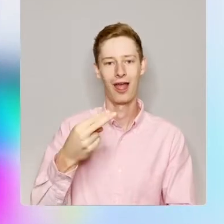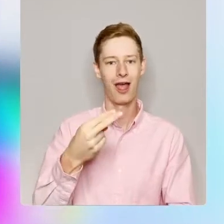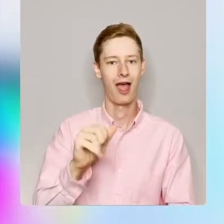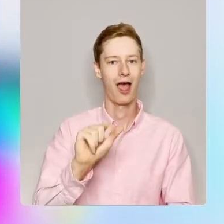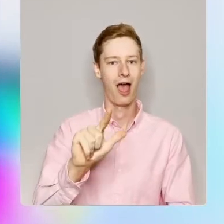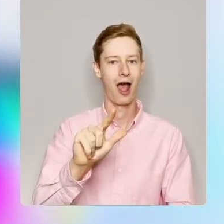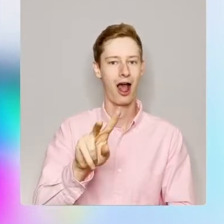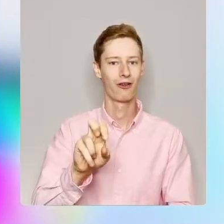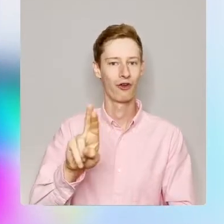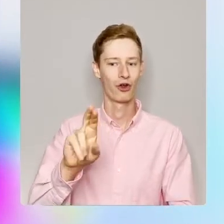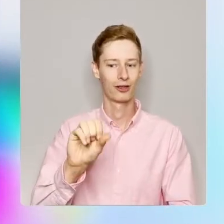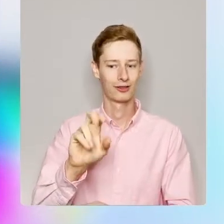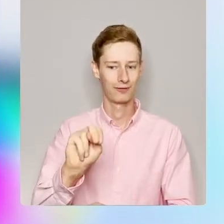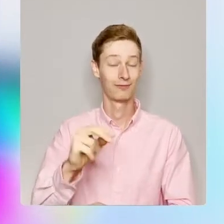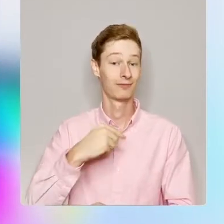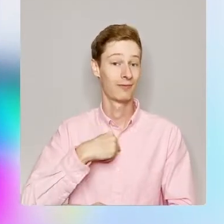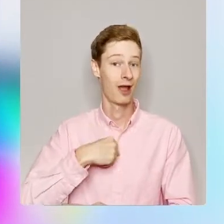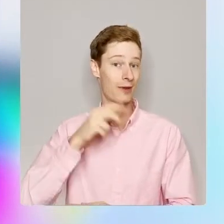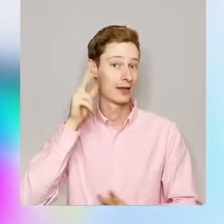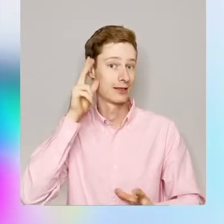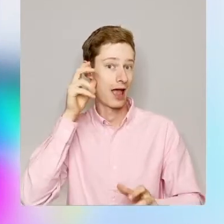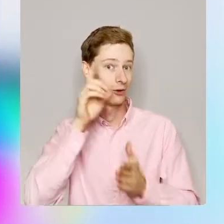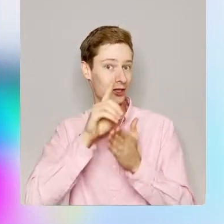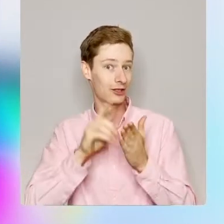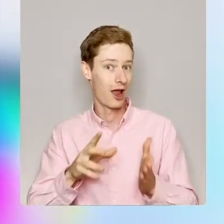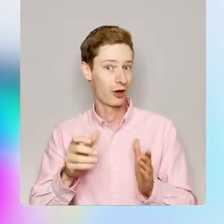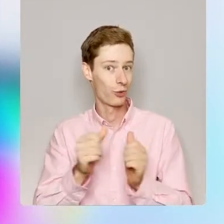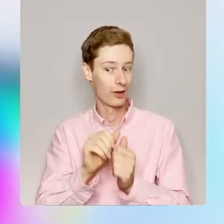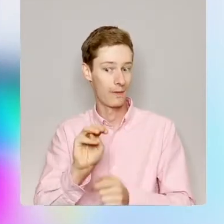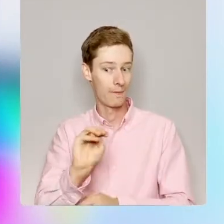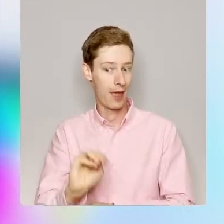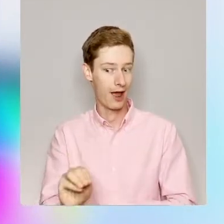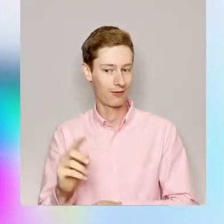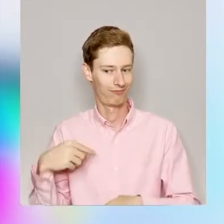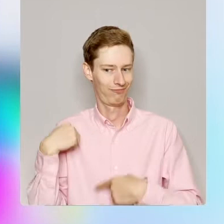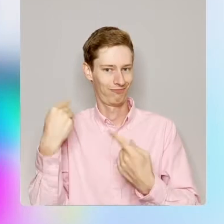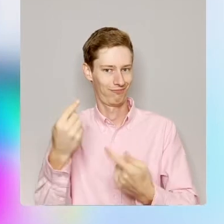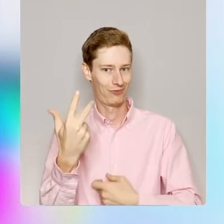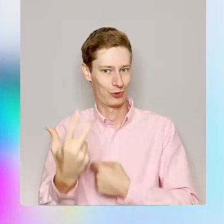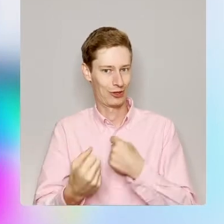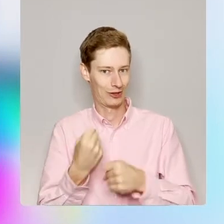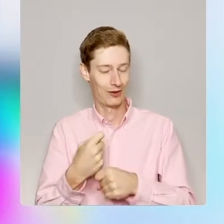As a Sound Designer at Meta for the past three years, I've used Spatial Audio tools